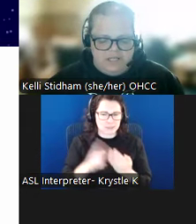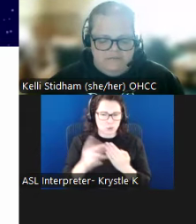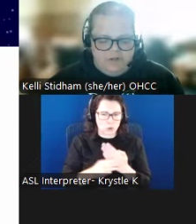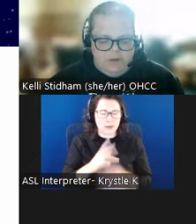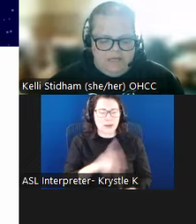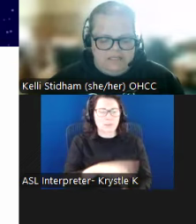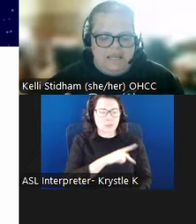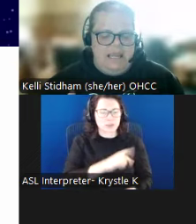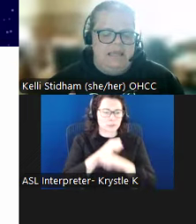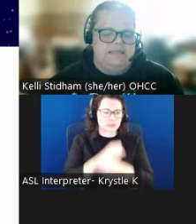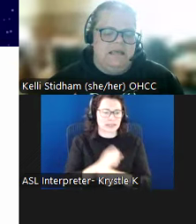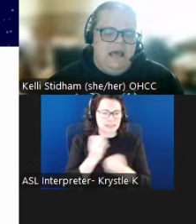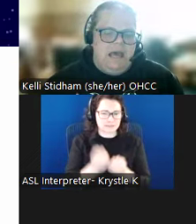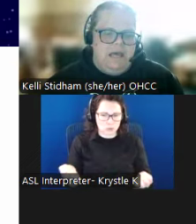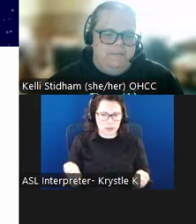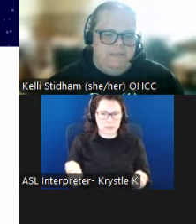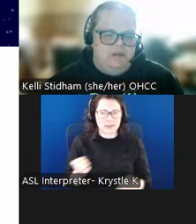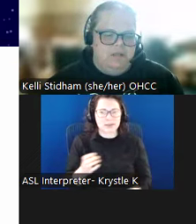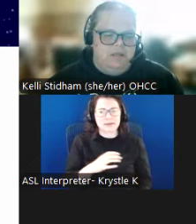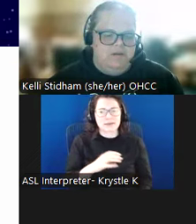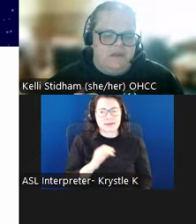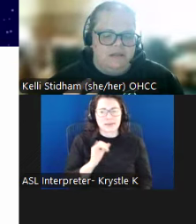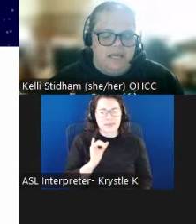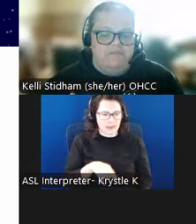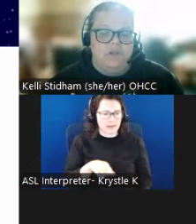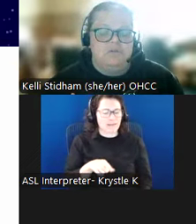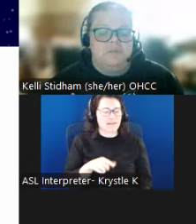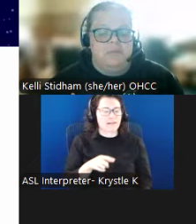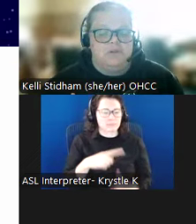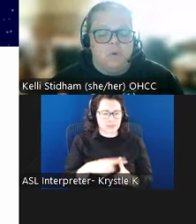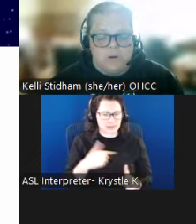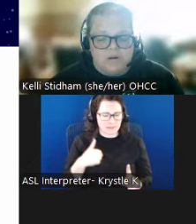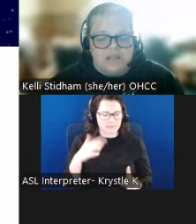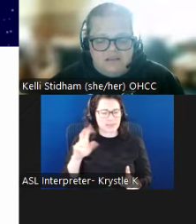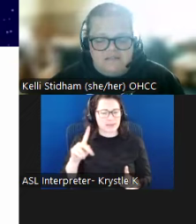protective equipment and um there's a